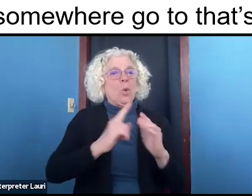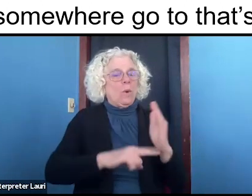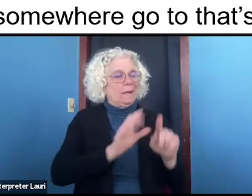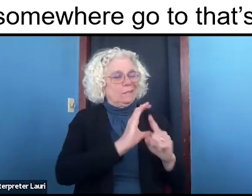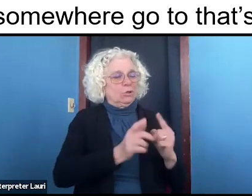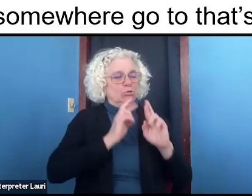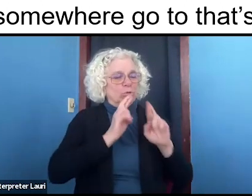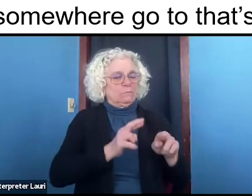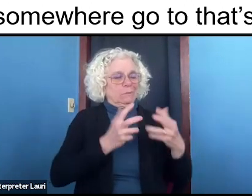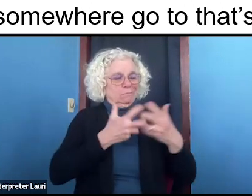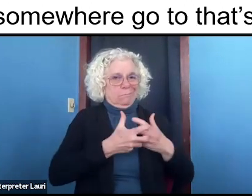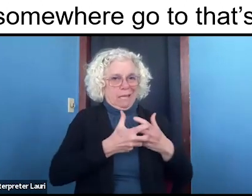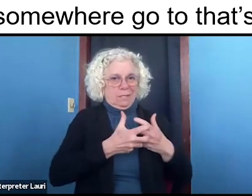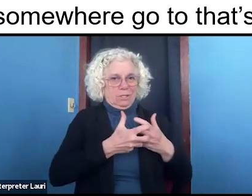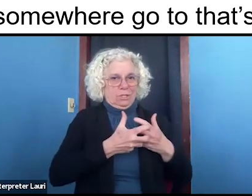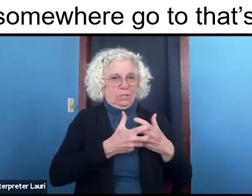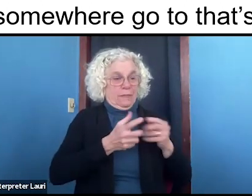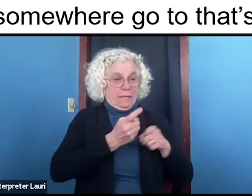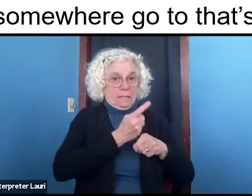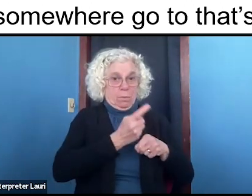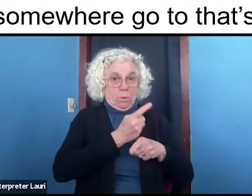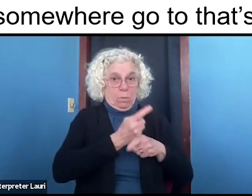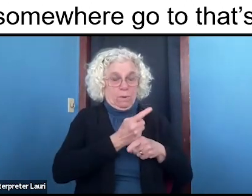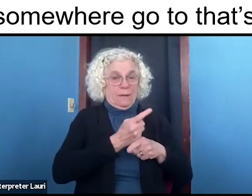and more appropriate can have an impact in reducing disparities.